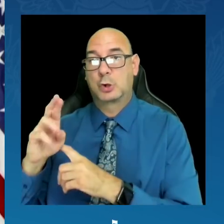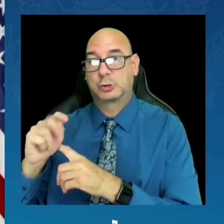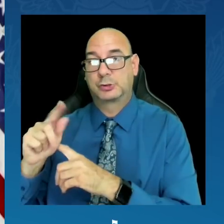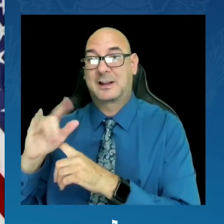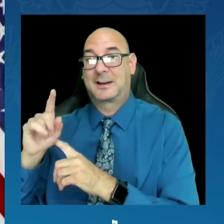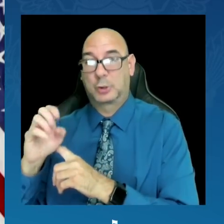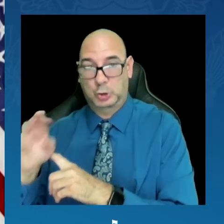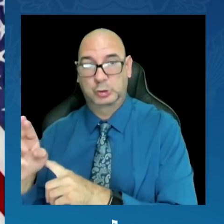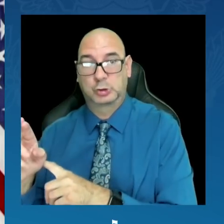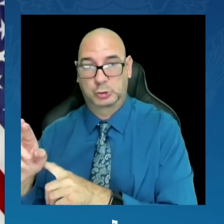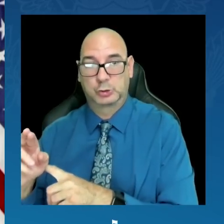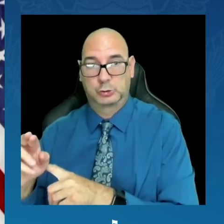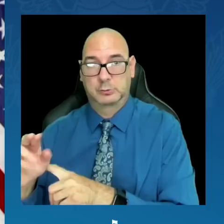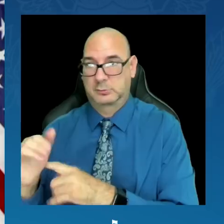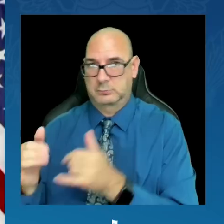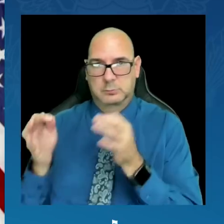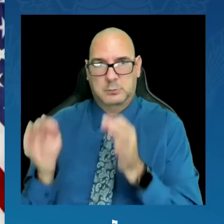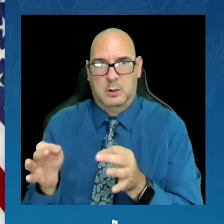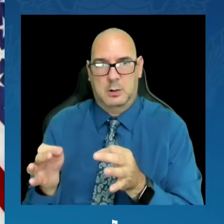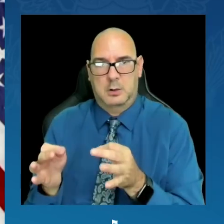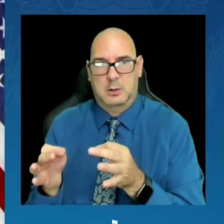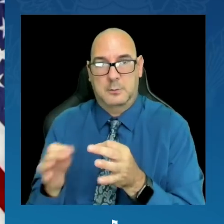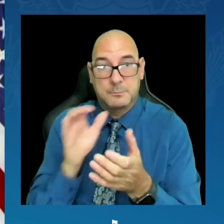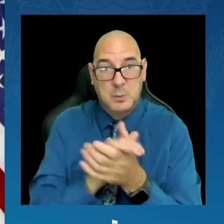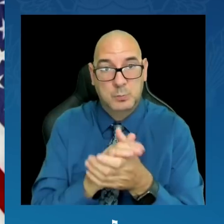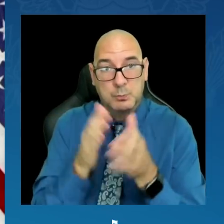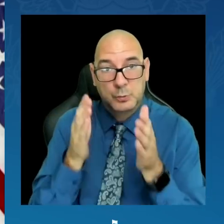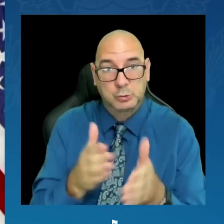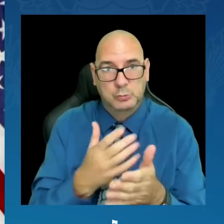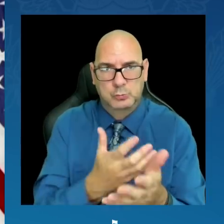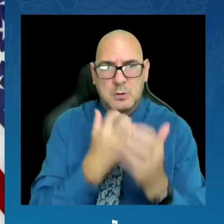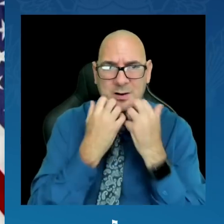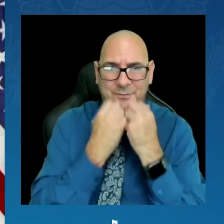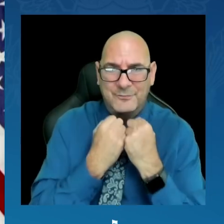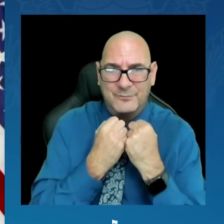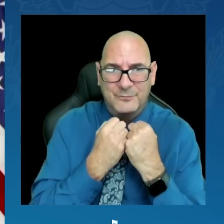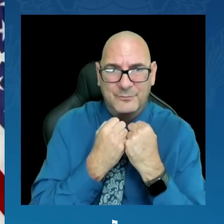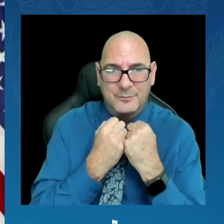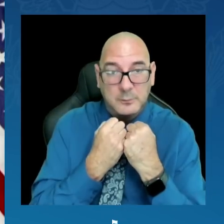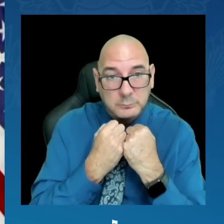Obergefell v. Hodges, Loving vs. Virginia.